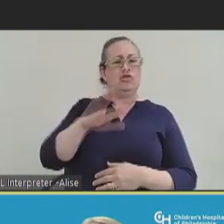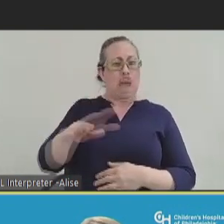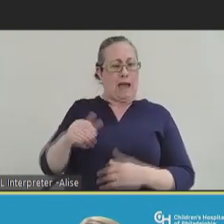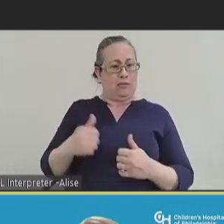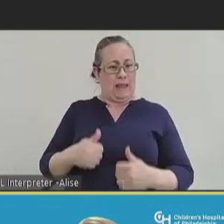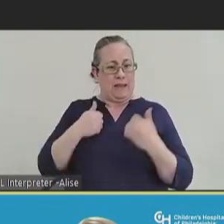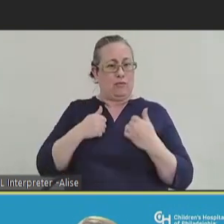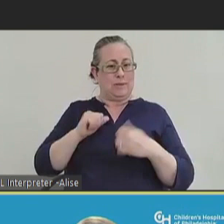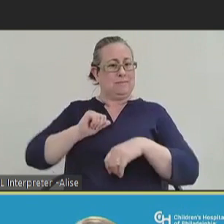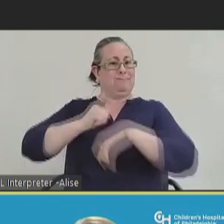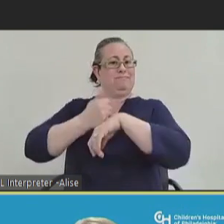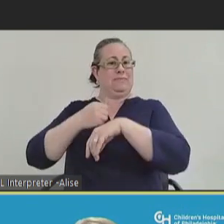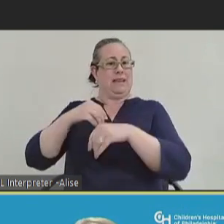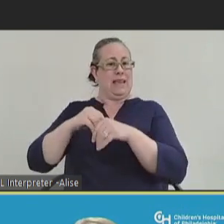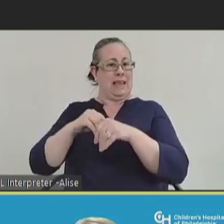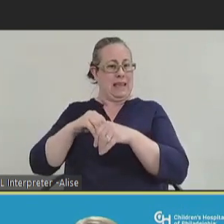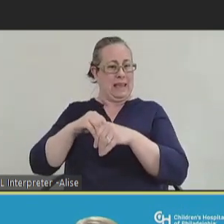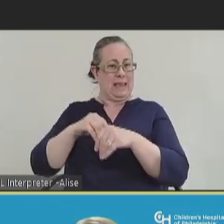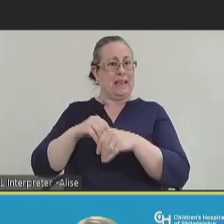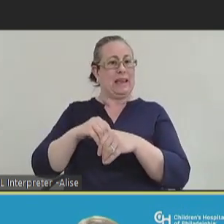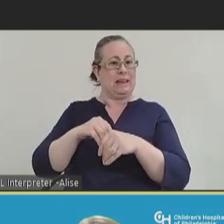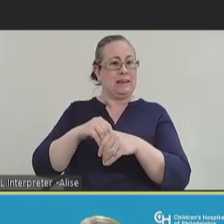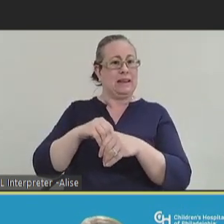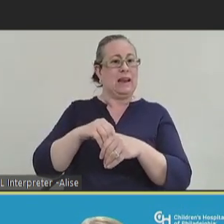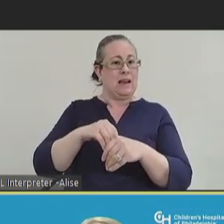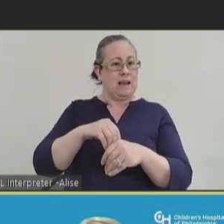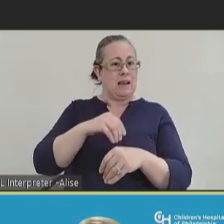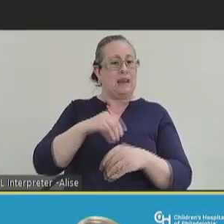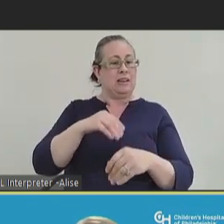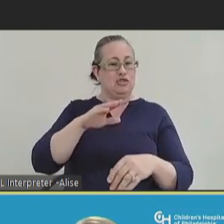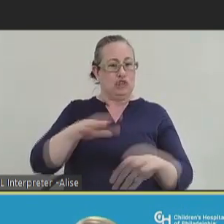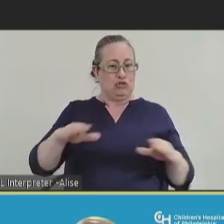which is why most often you find child life specialists in children's hospitals.